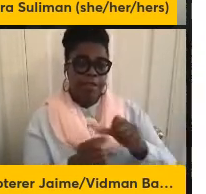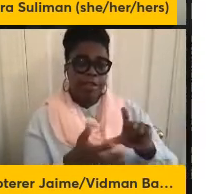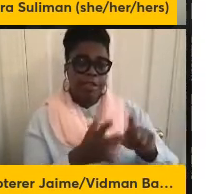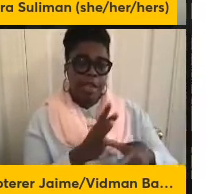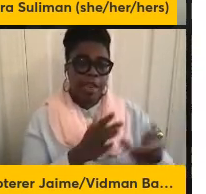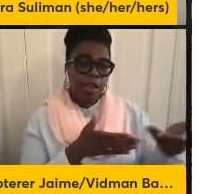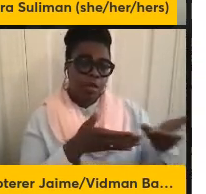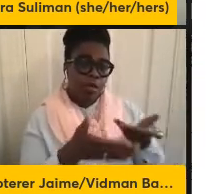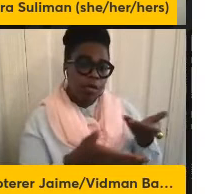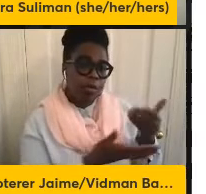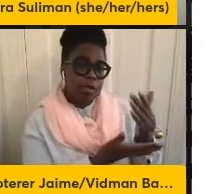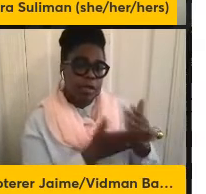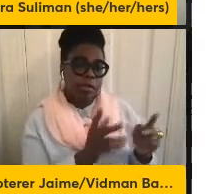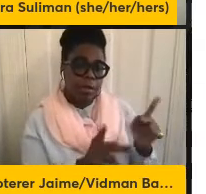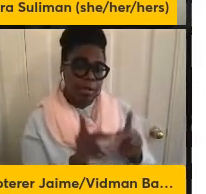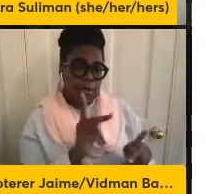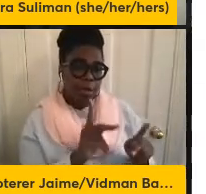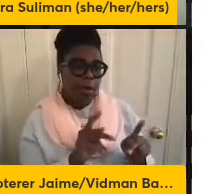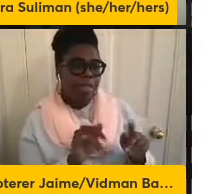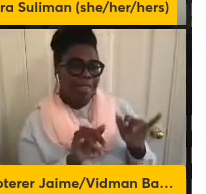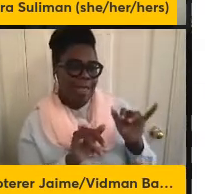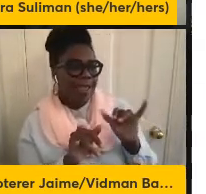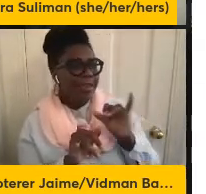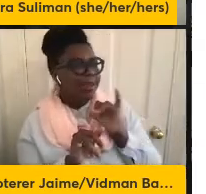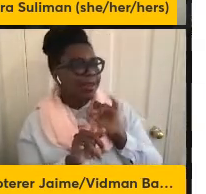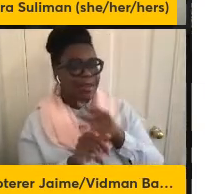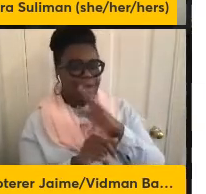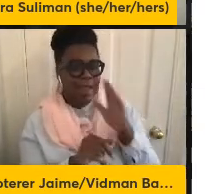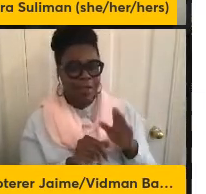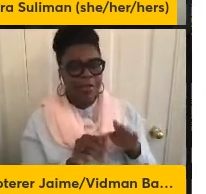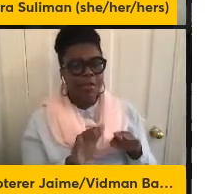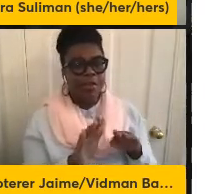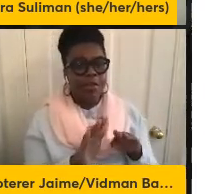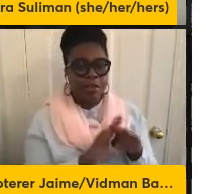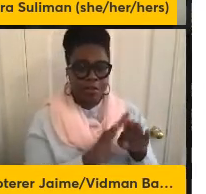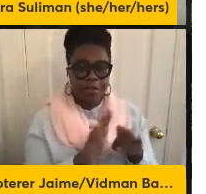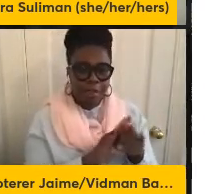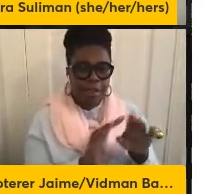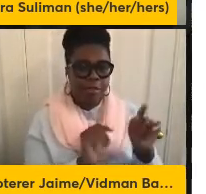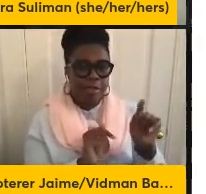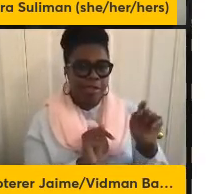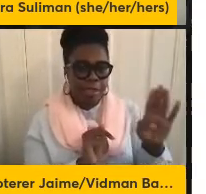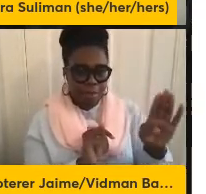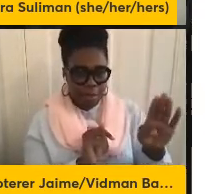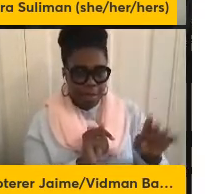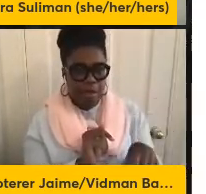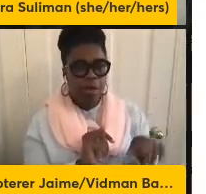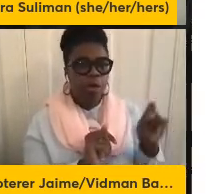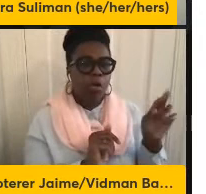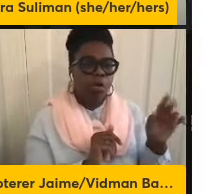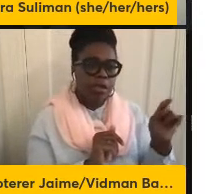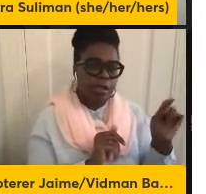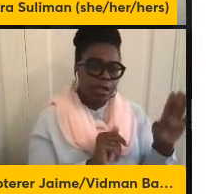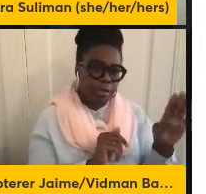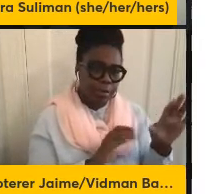the individuals who stayed latent and never developed active TB disease or the TB cases. And what we're doing here is